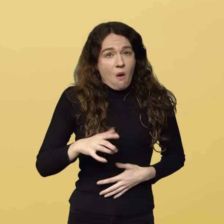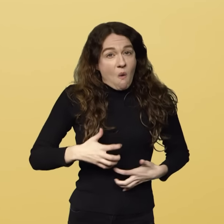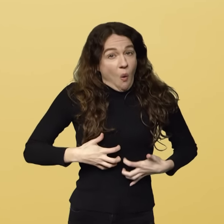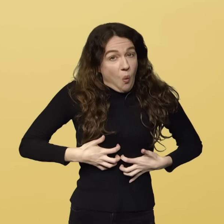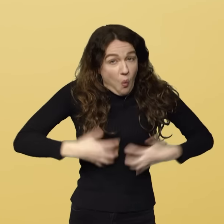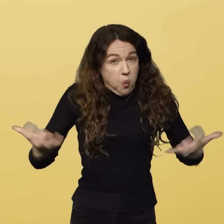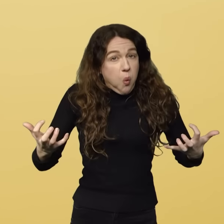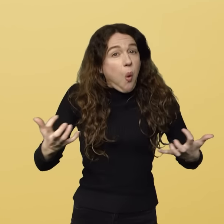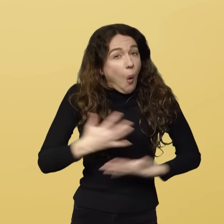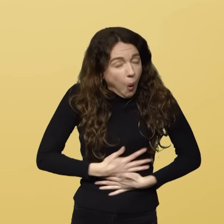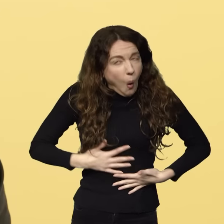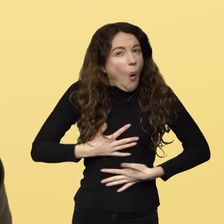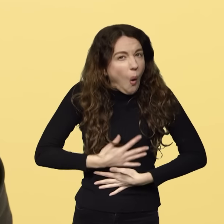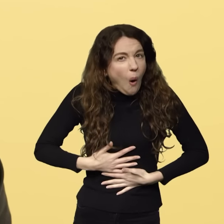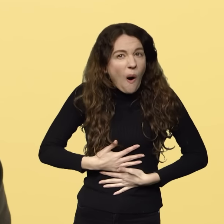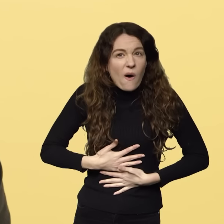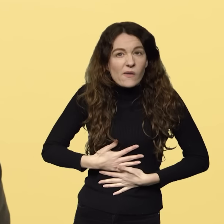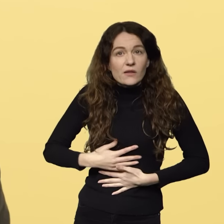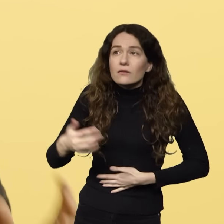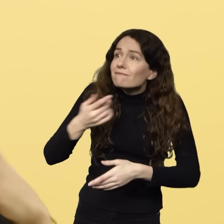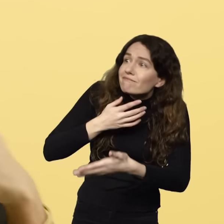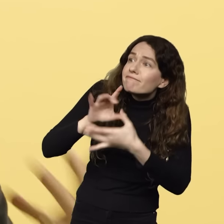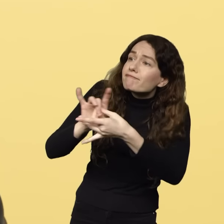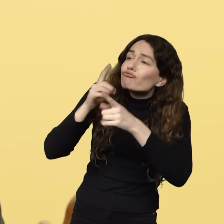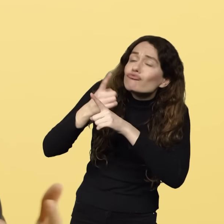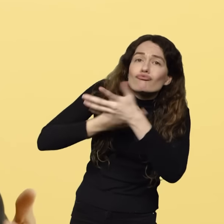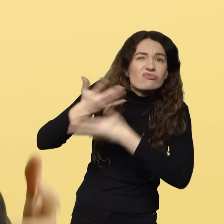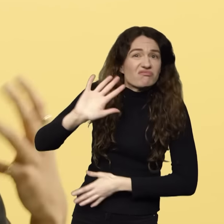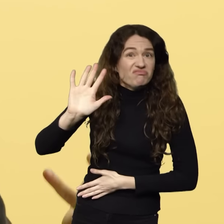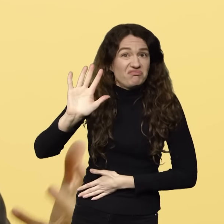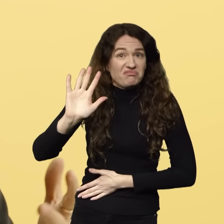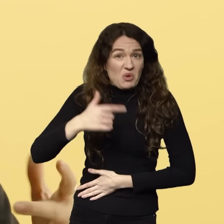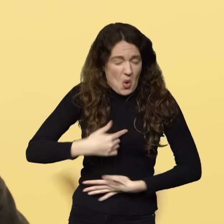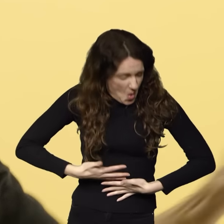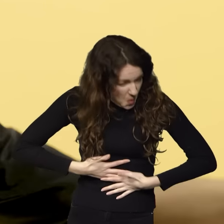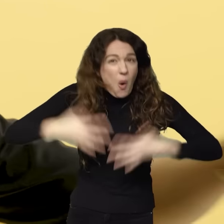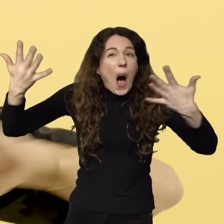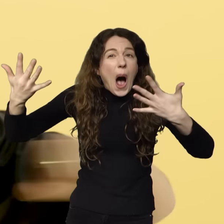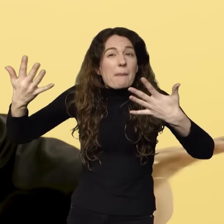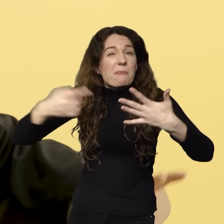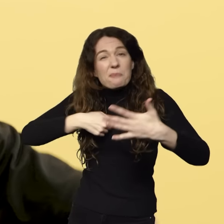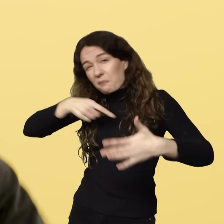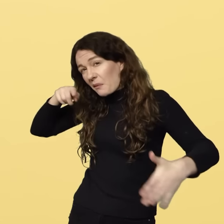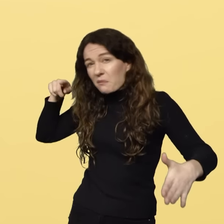about the circumstance, And instead of retaliating because I was just really upset, I just went in and slammed the door shut.